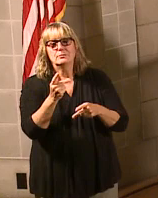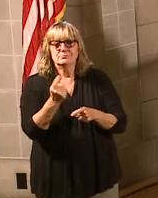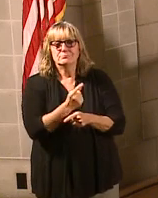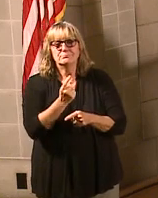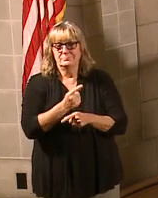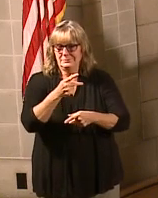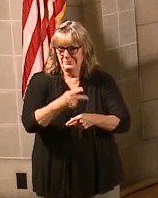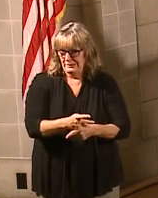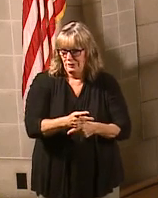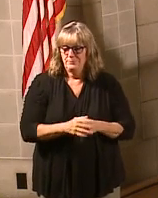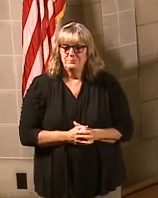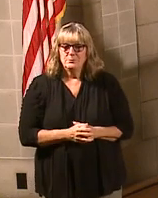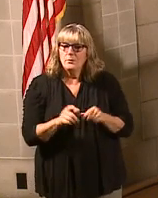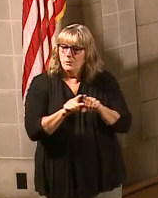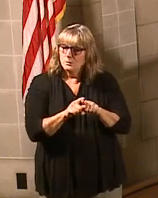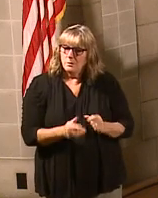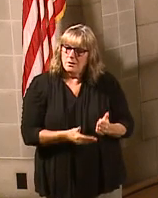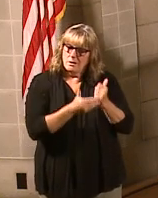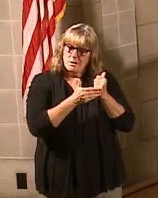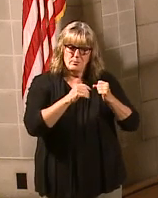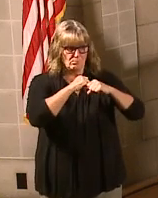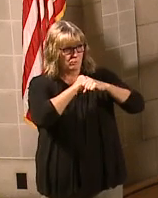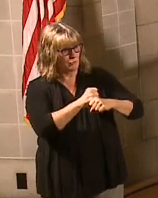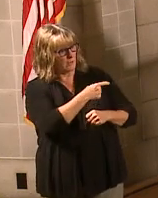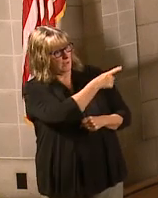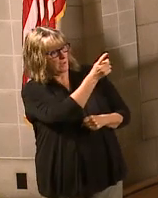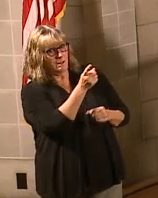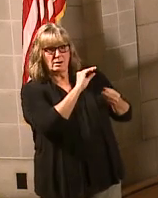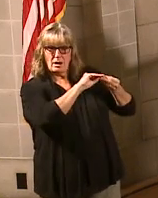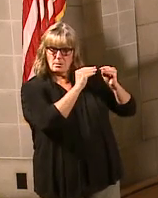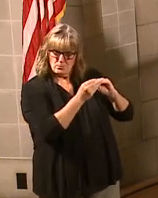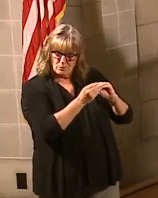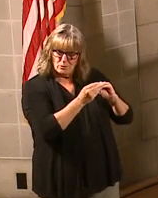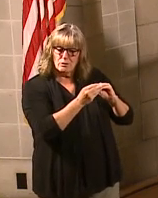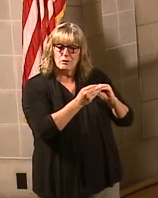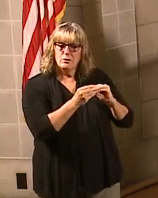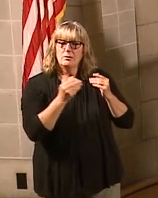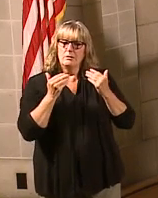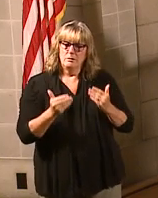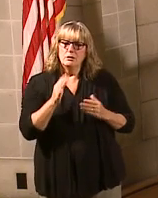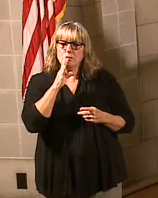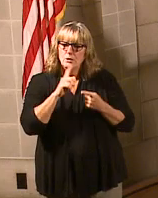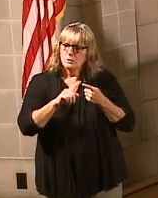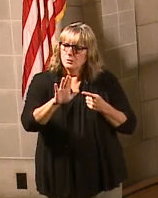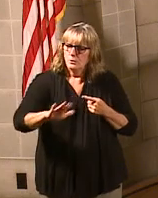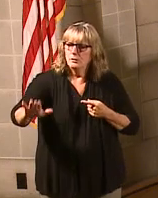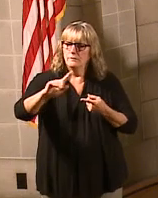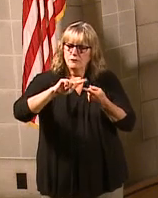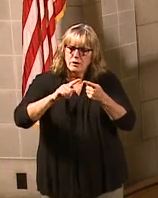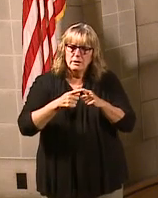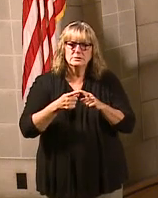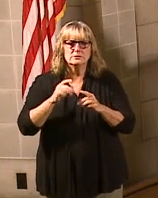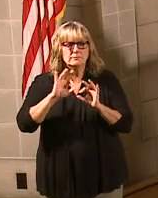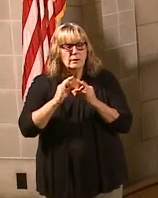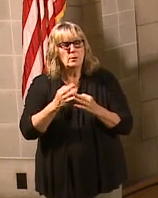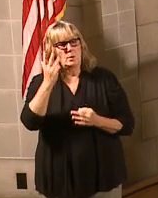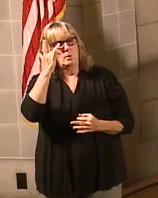SURE OUR HOSPITALS AND THE PEOPLE RUNNING THEM HELP DELIVER THE CARE EVERYONE NEEDS.